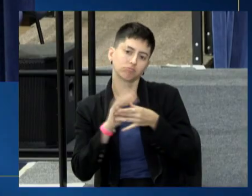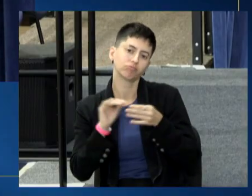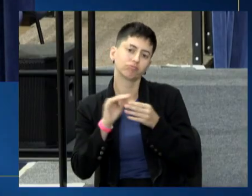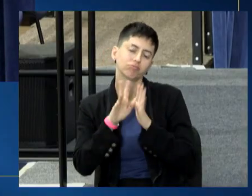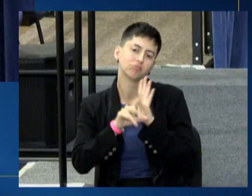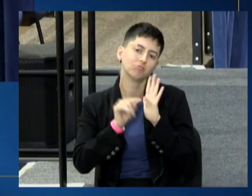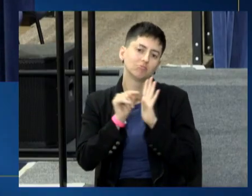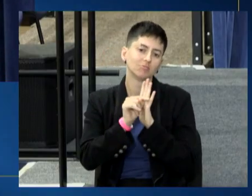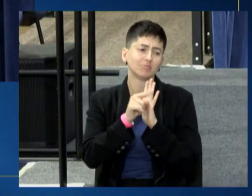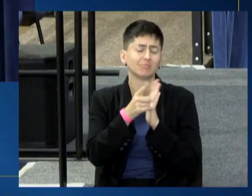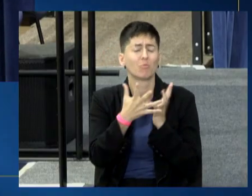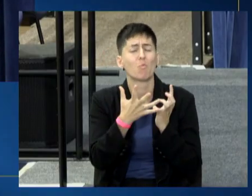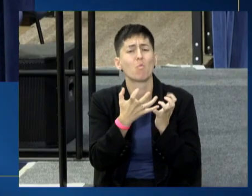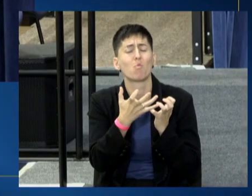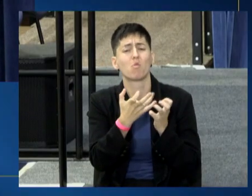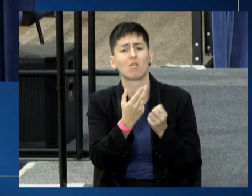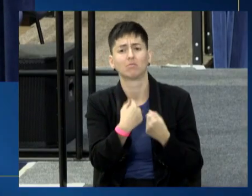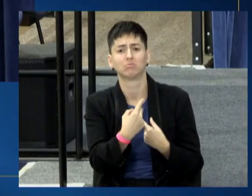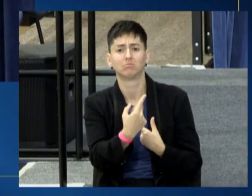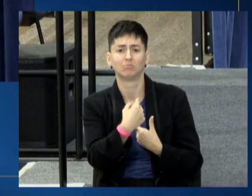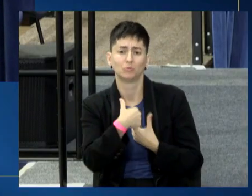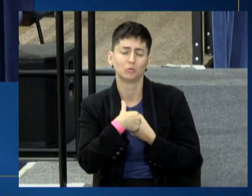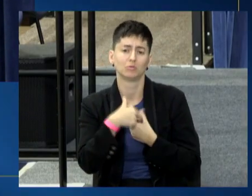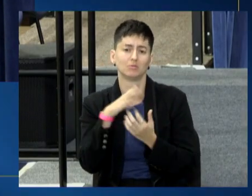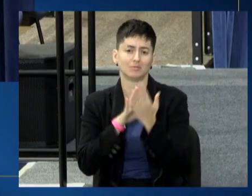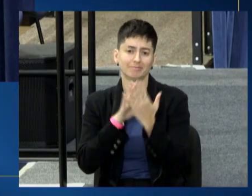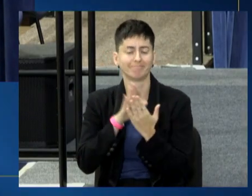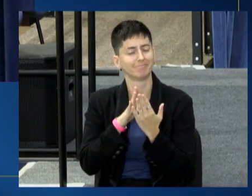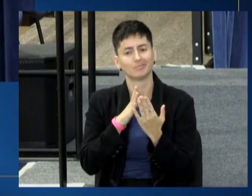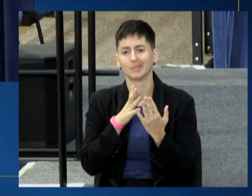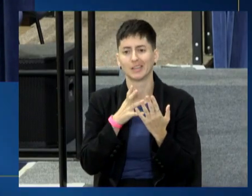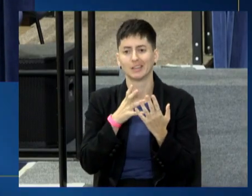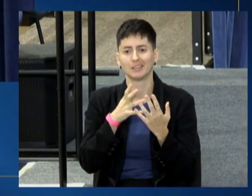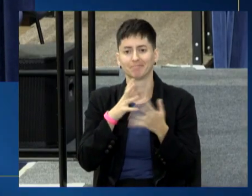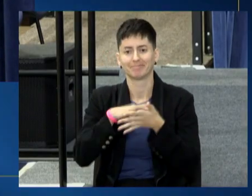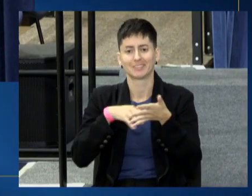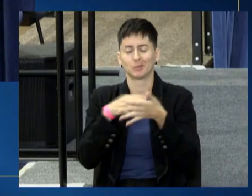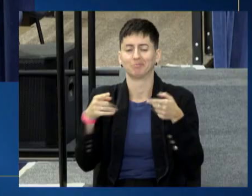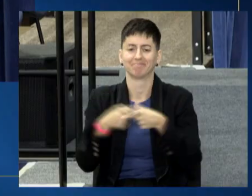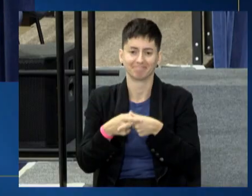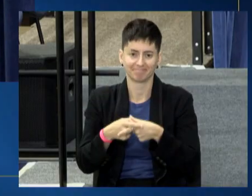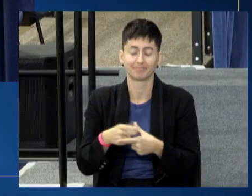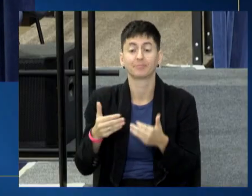going on. Next, we have our good friends with the FDA, the Food and Drug Administration. And